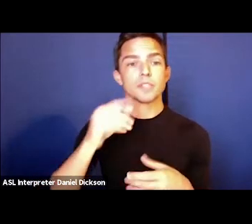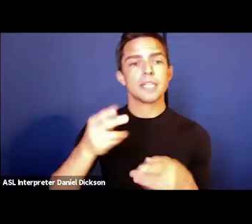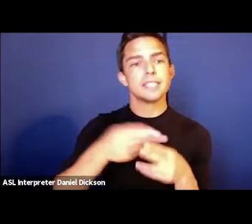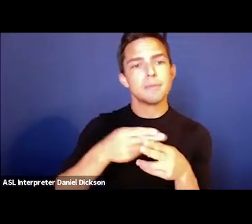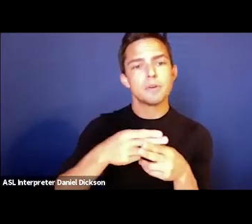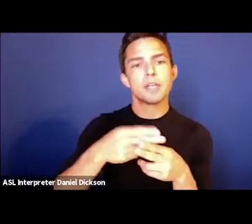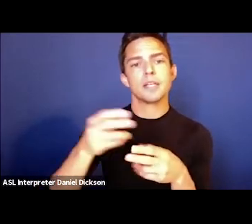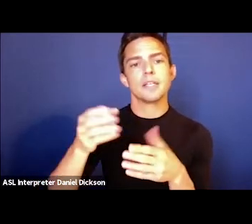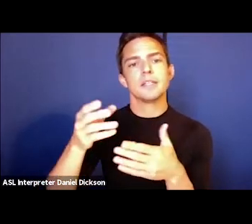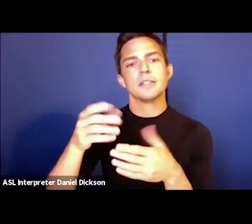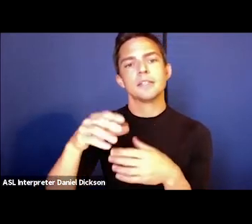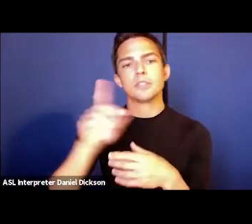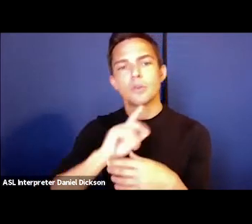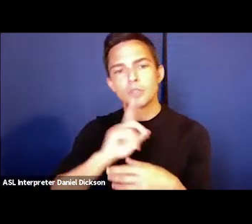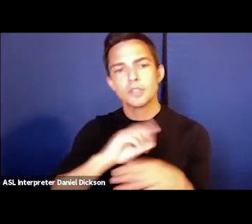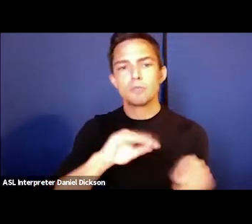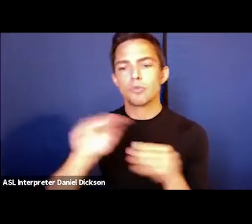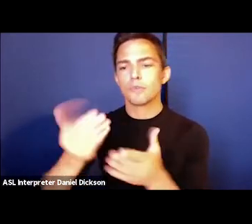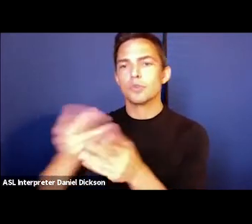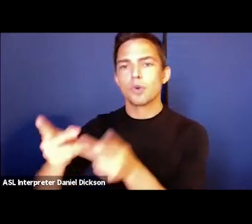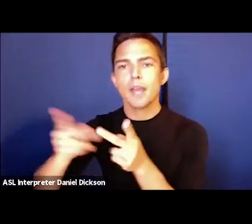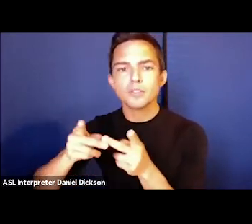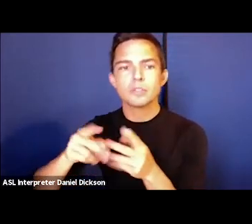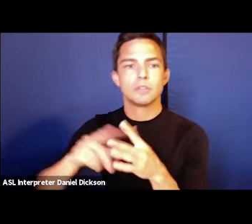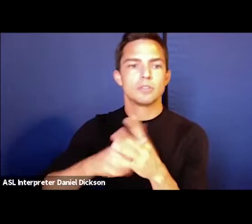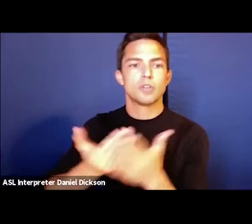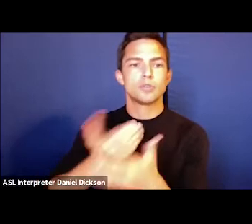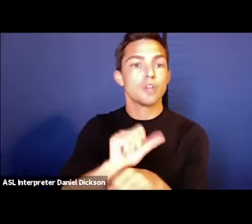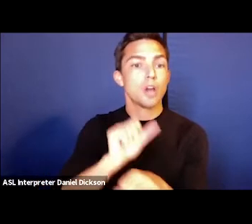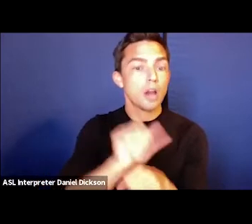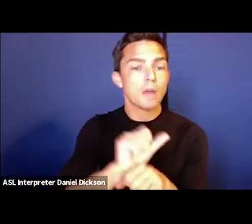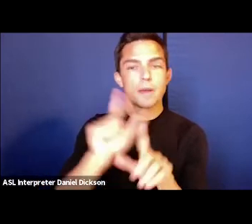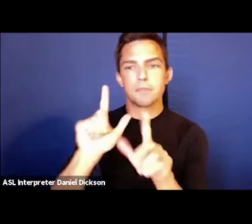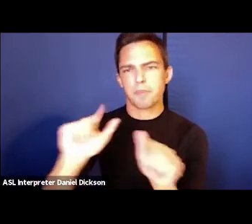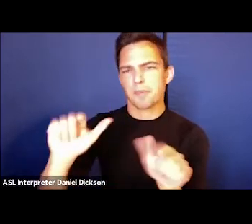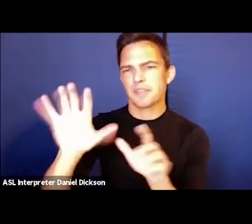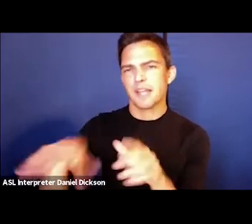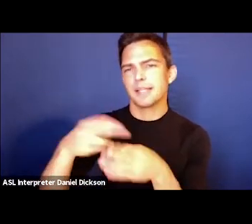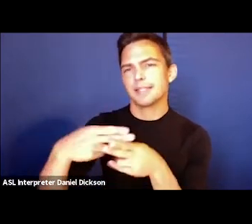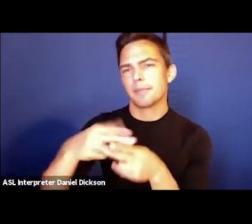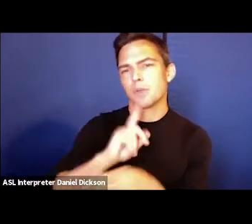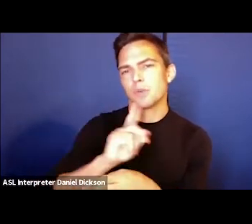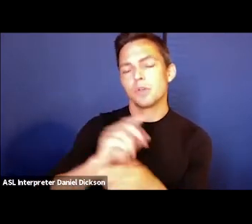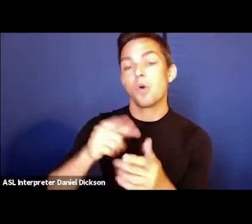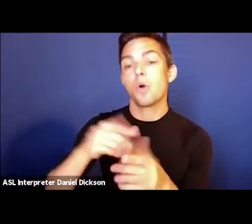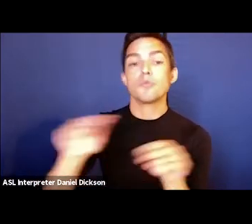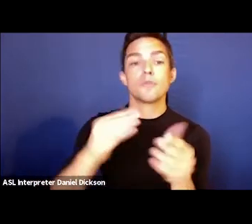where we move to a new location, maybe we start a new job or we move to a new school and